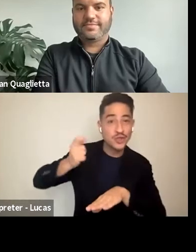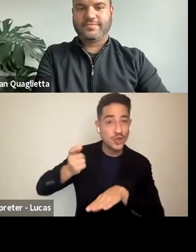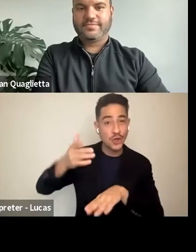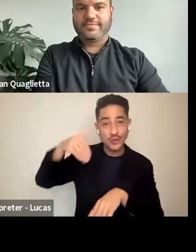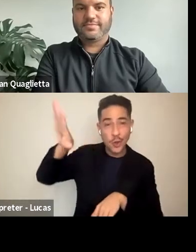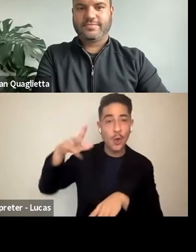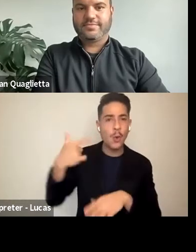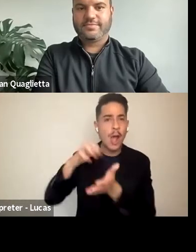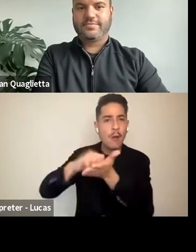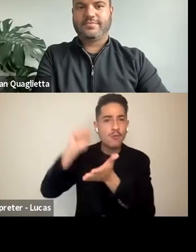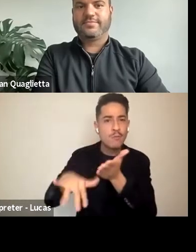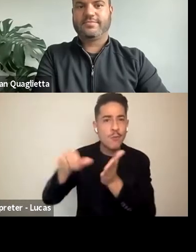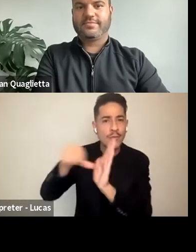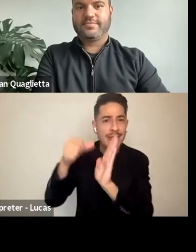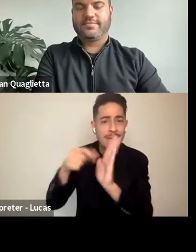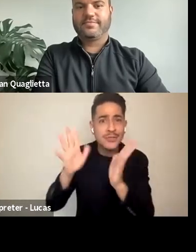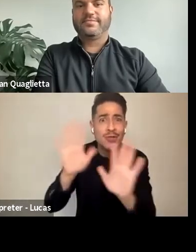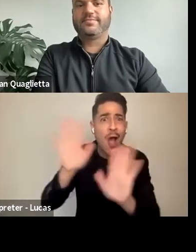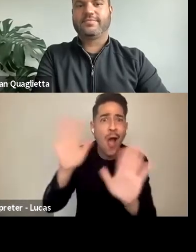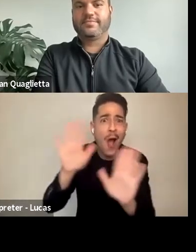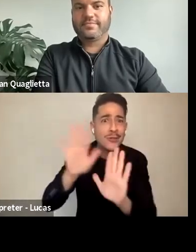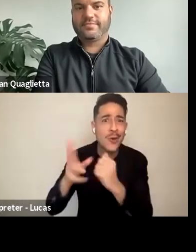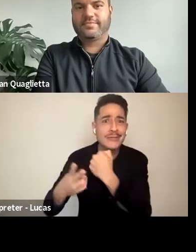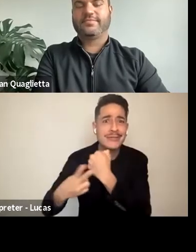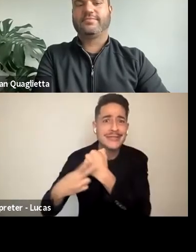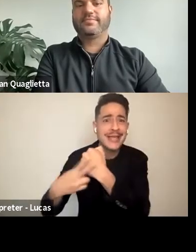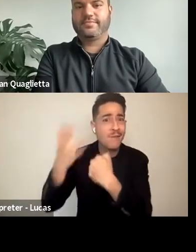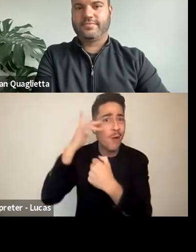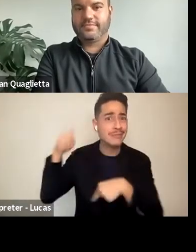it's like, no, you want to have that page so you can be authoritative